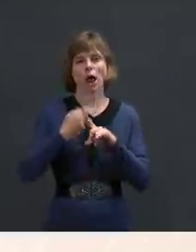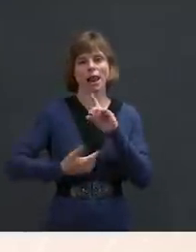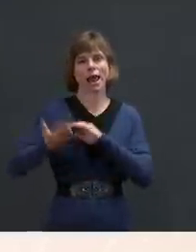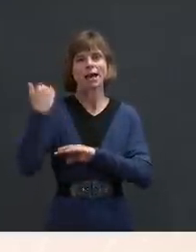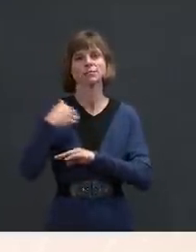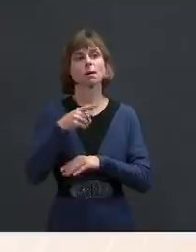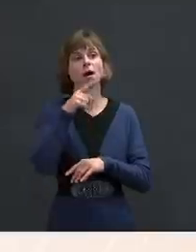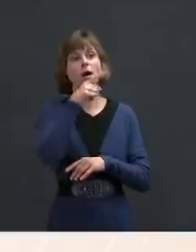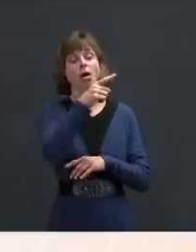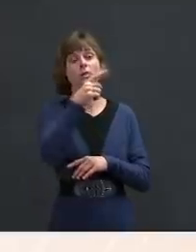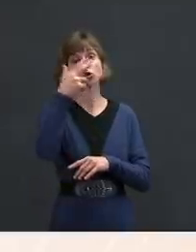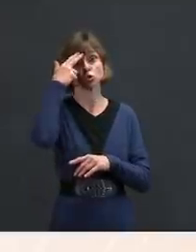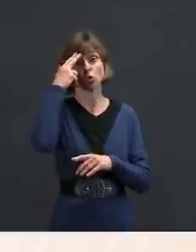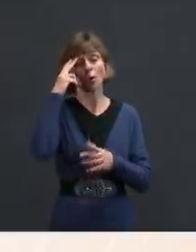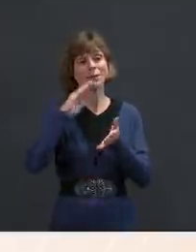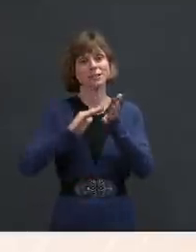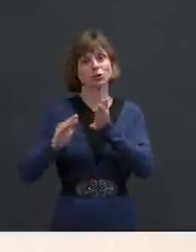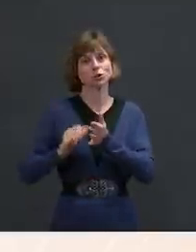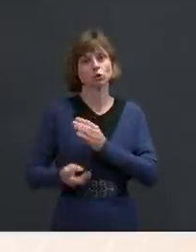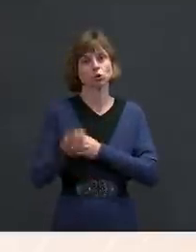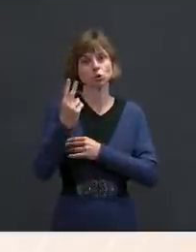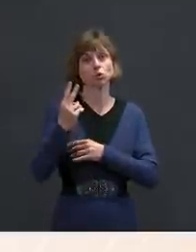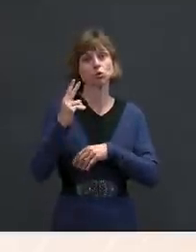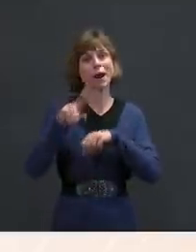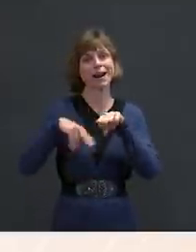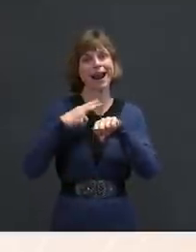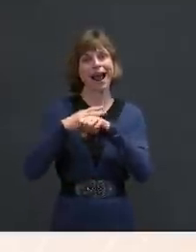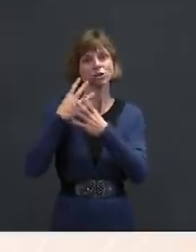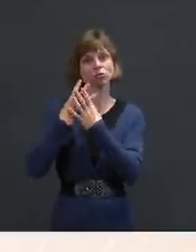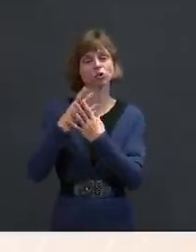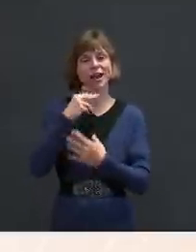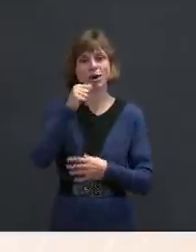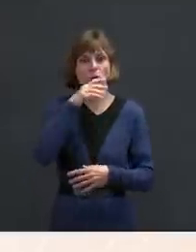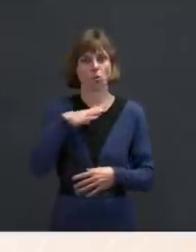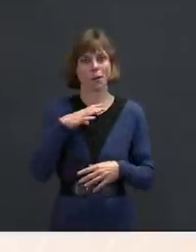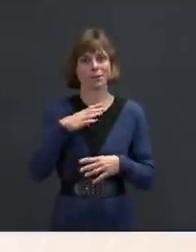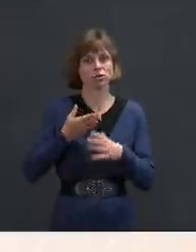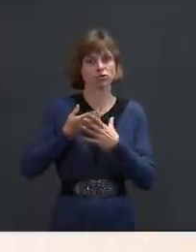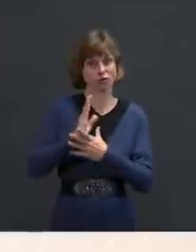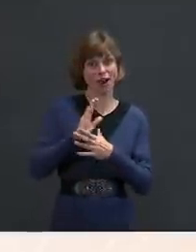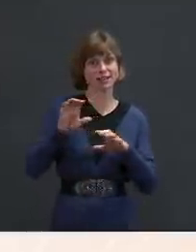and women's rights activists. It includes pulling back from our support from the war in Yemen.